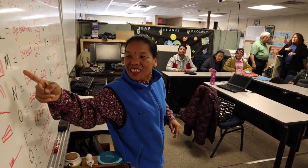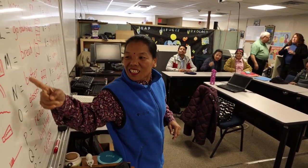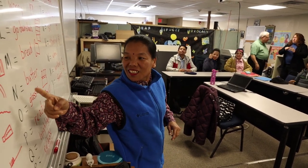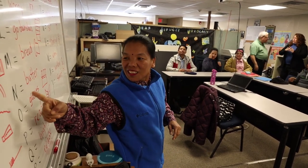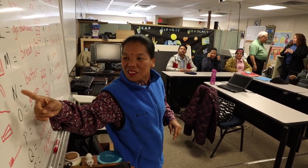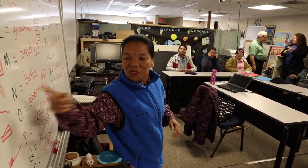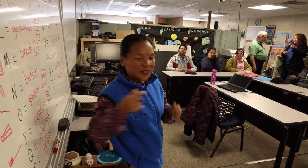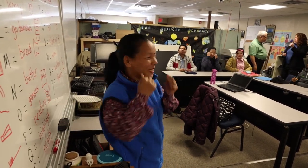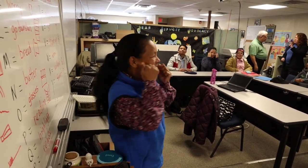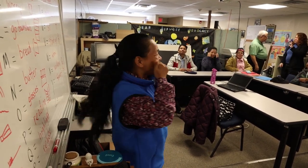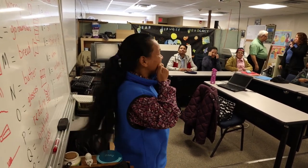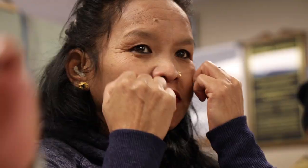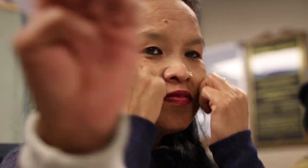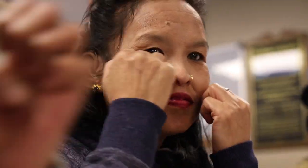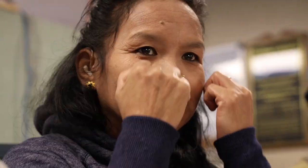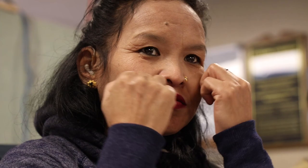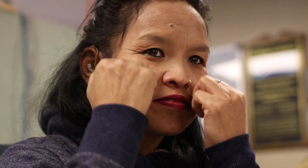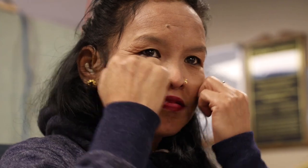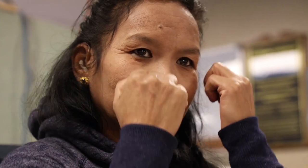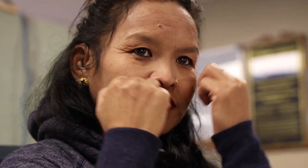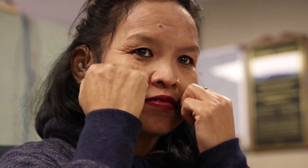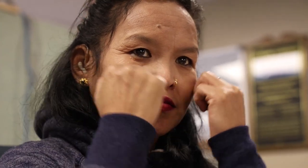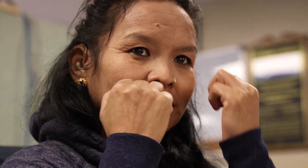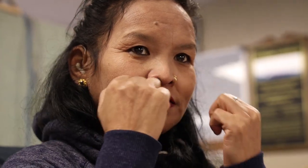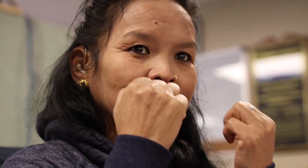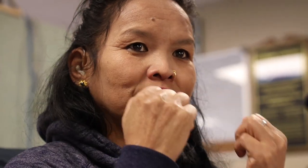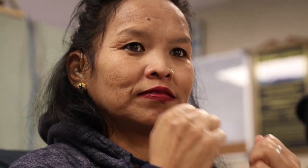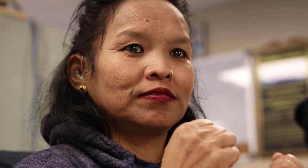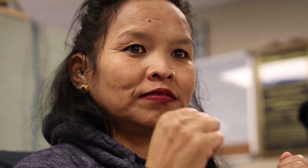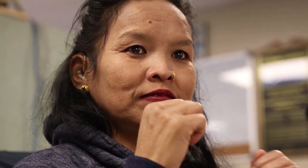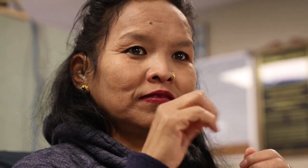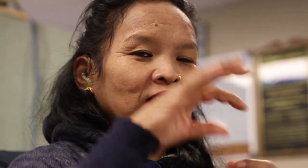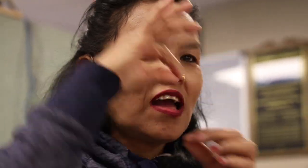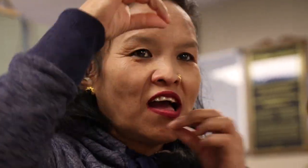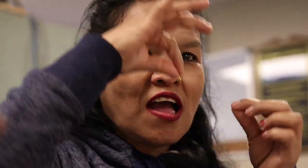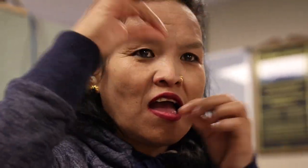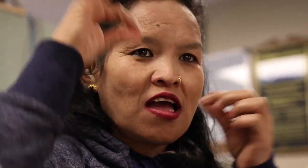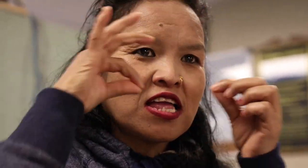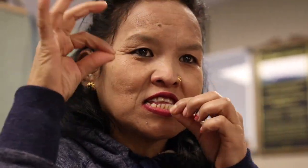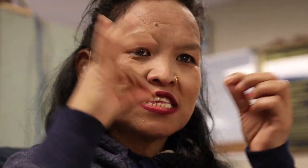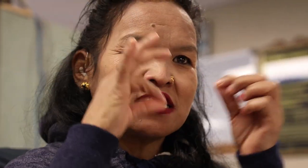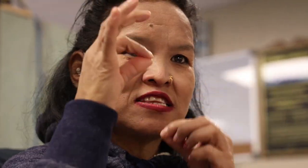(Rob) We foster independence for the future and we provide classes. We teach classes for them.